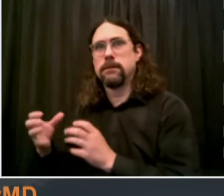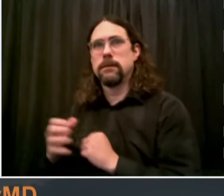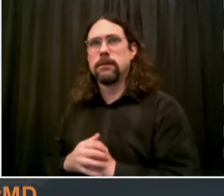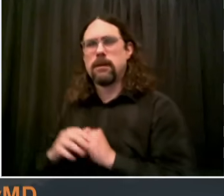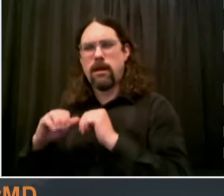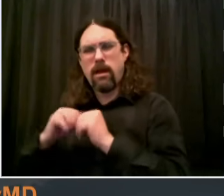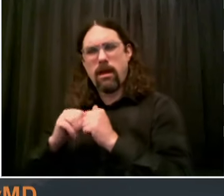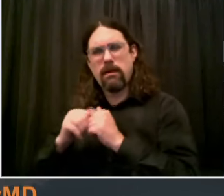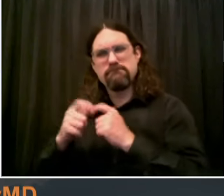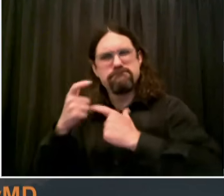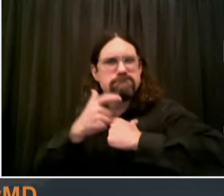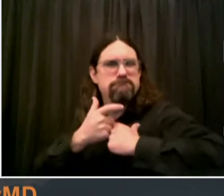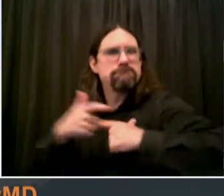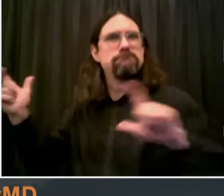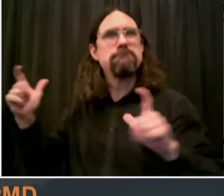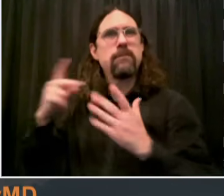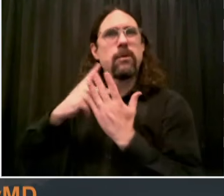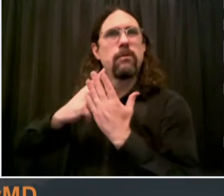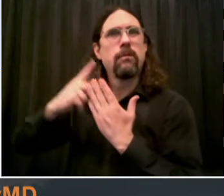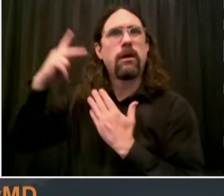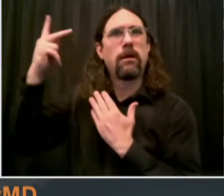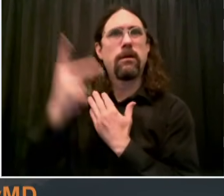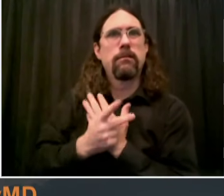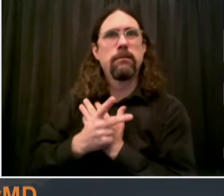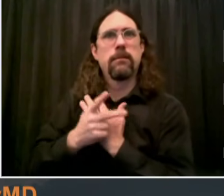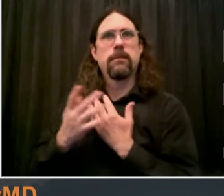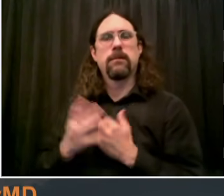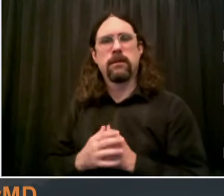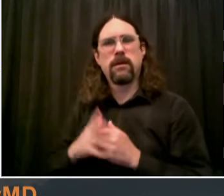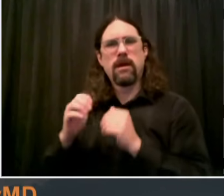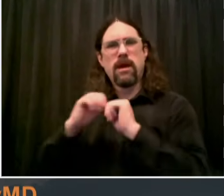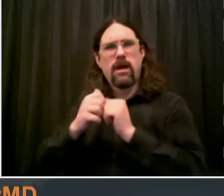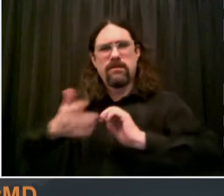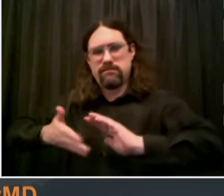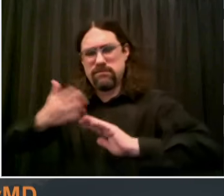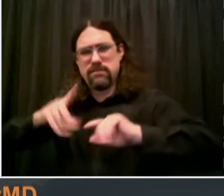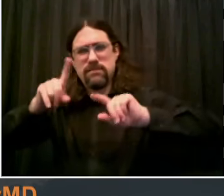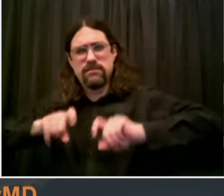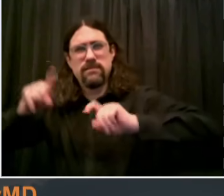PARTNERSHIP ON A VERY, VERY BIG SCALE. THIS IS THE